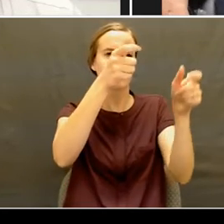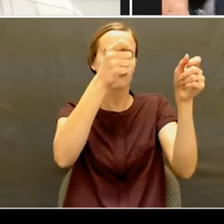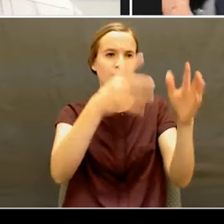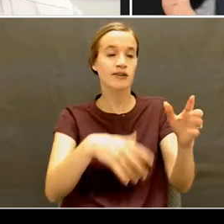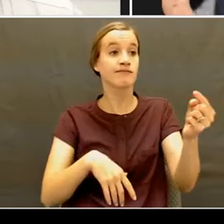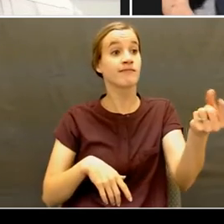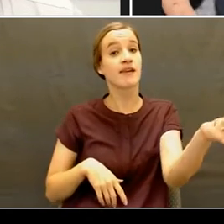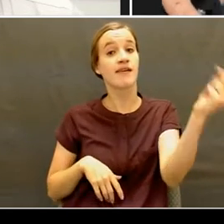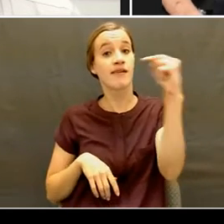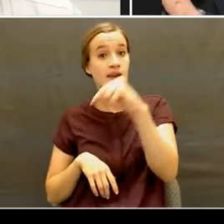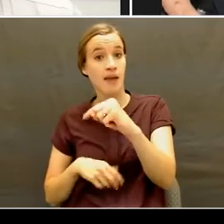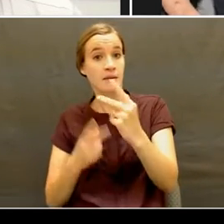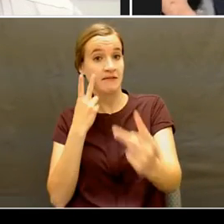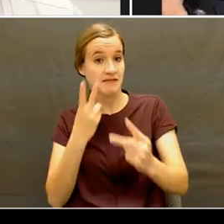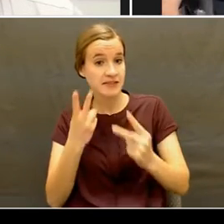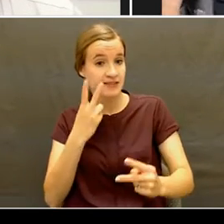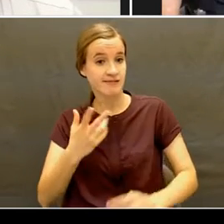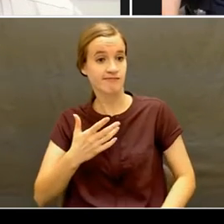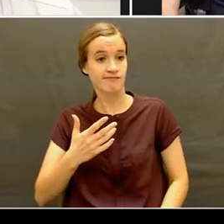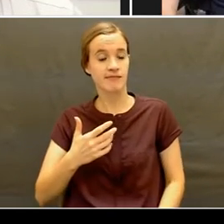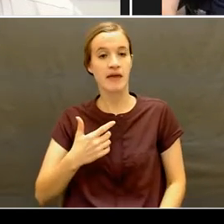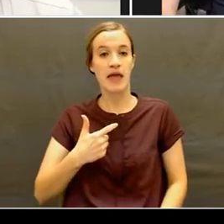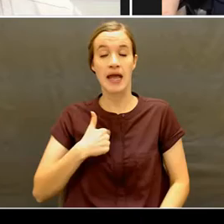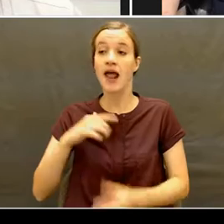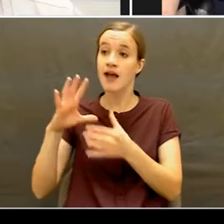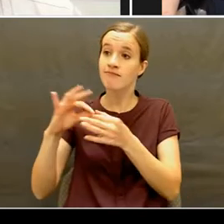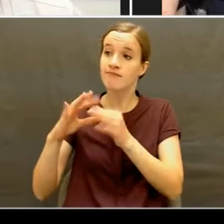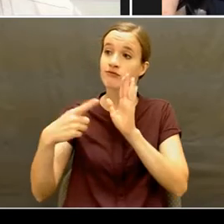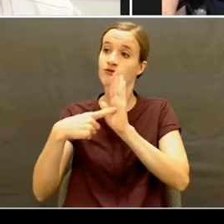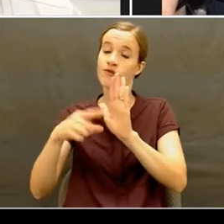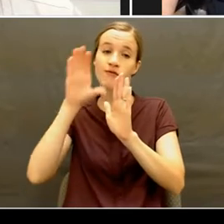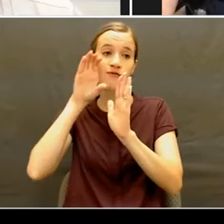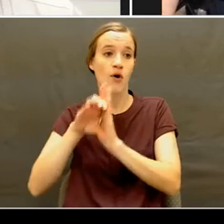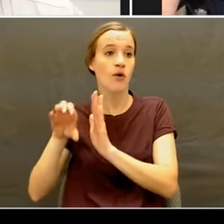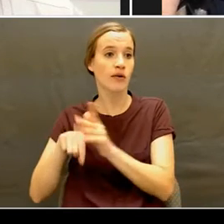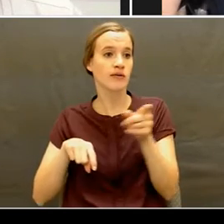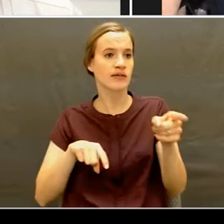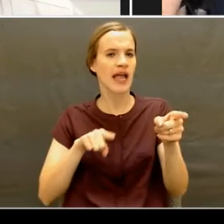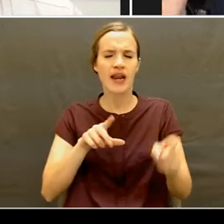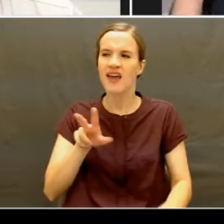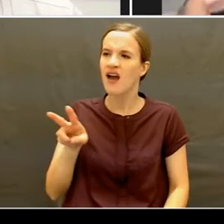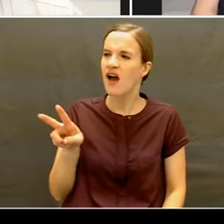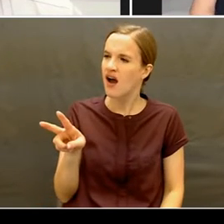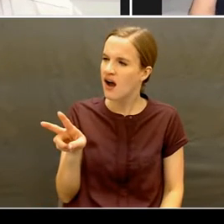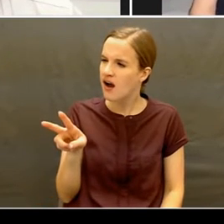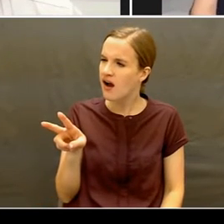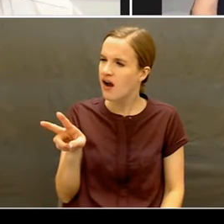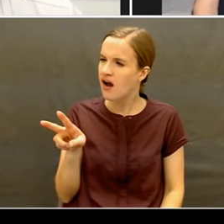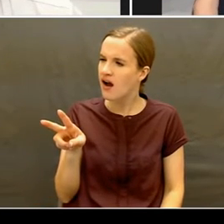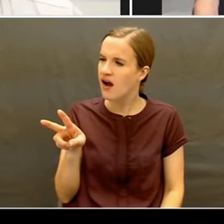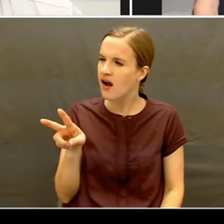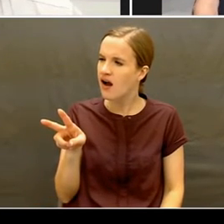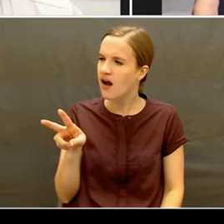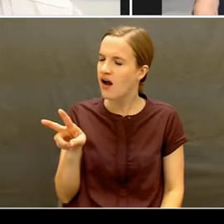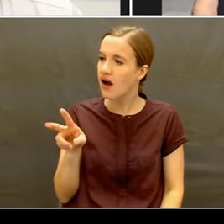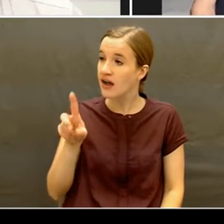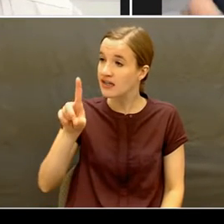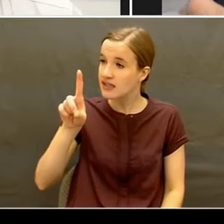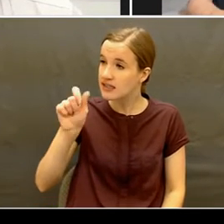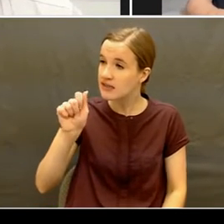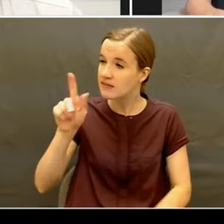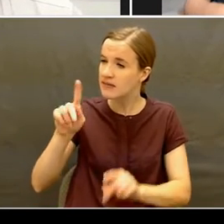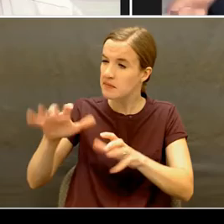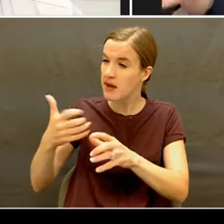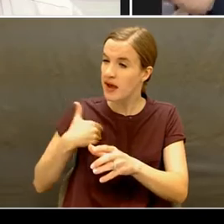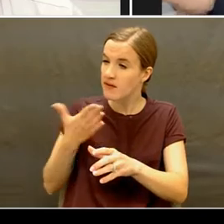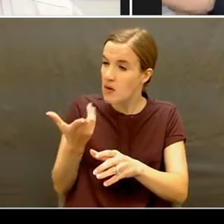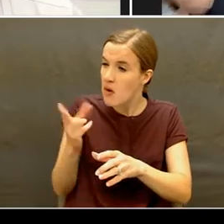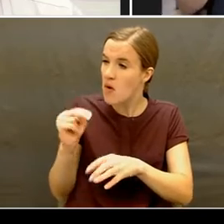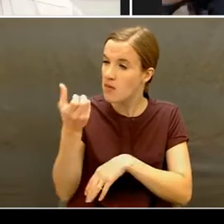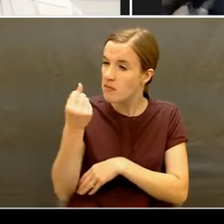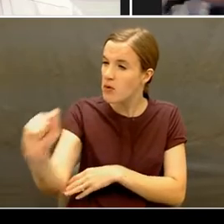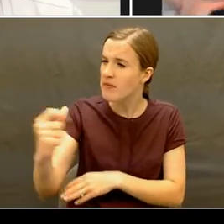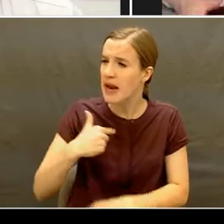there it came and he looked at them. And he says, "I had no idea." I mean, even though he was there